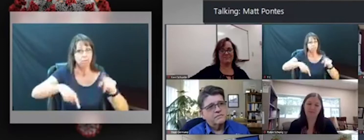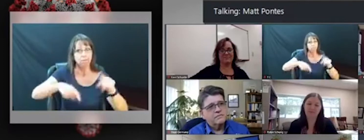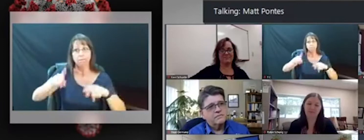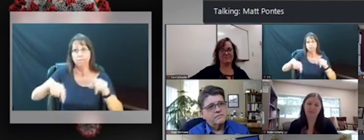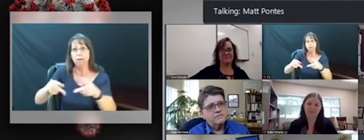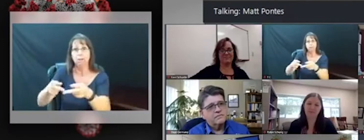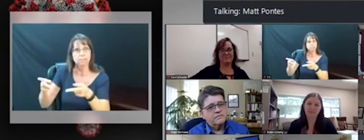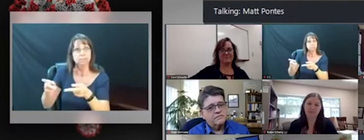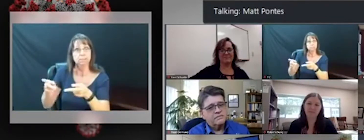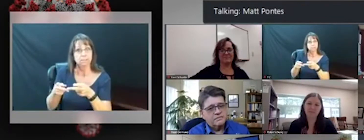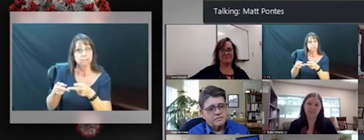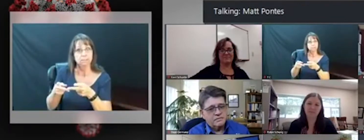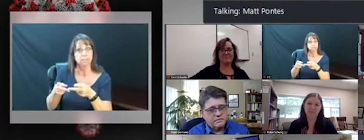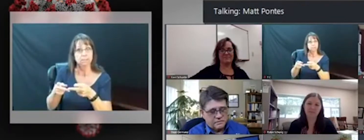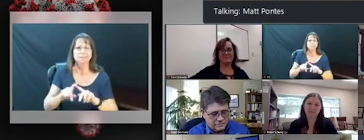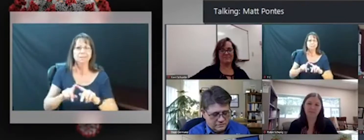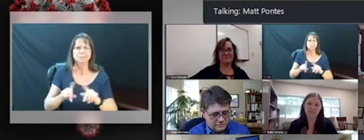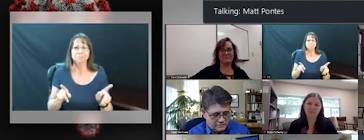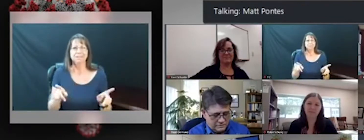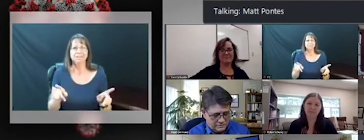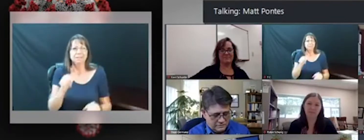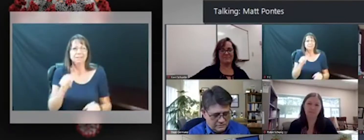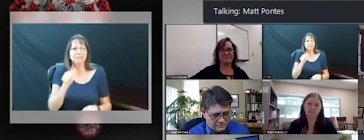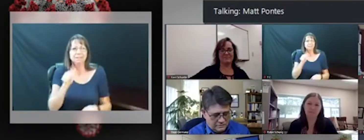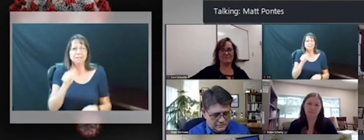we're not going to go through a whole bunch of details on security protocols.